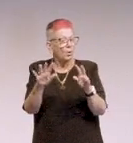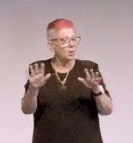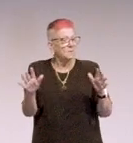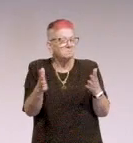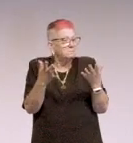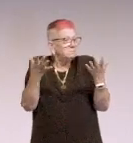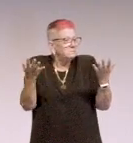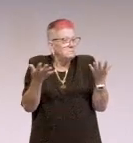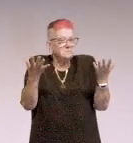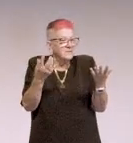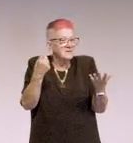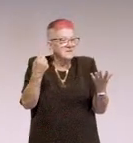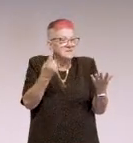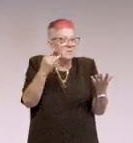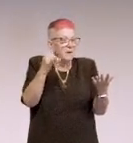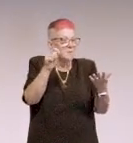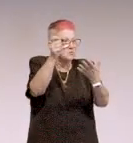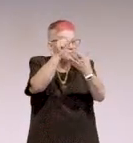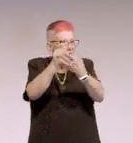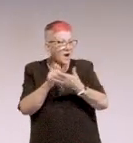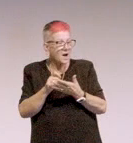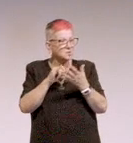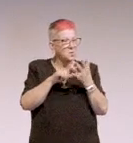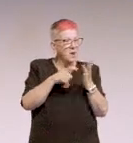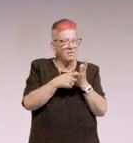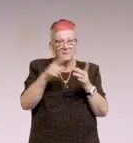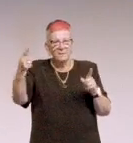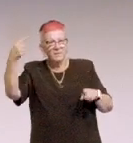might think something but someone else might think something else.